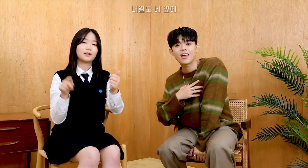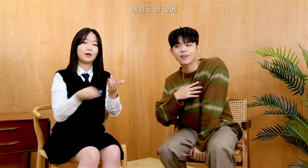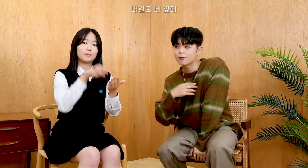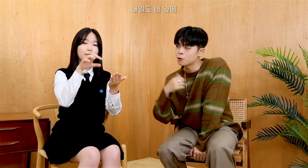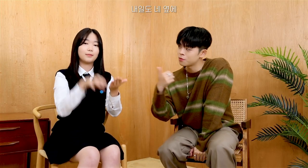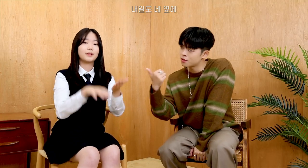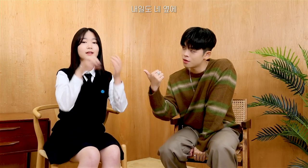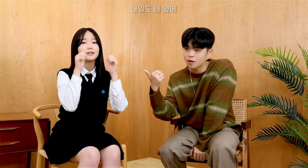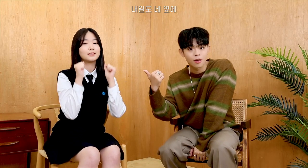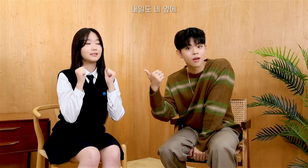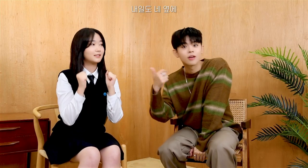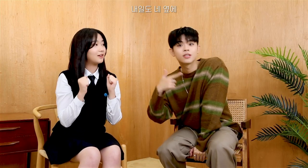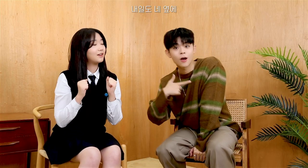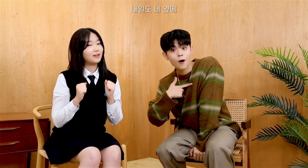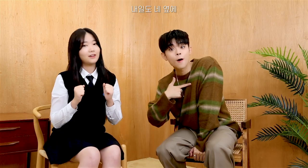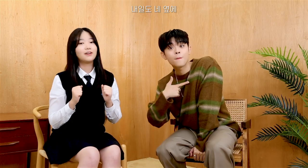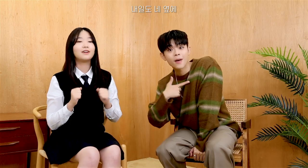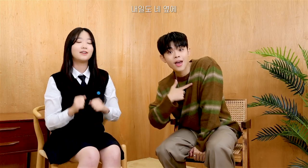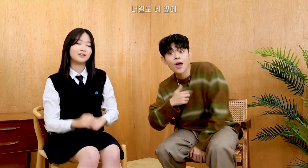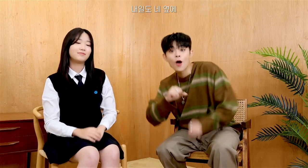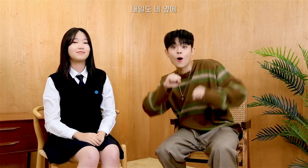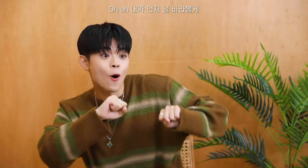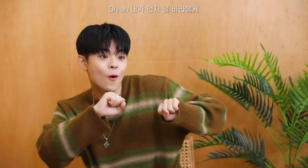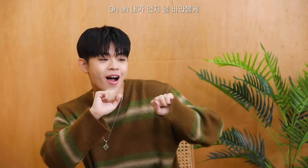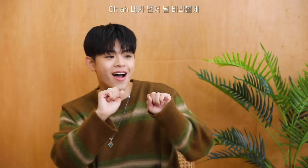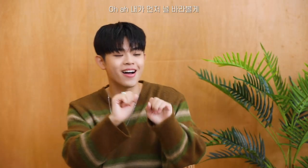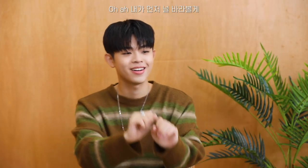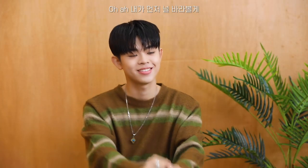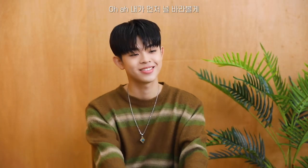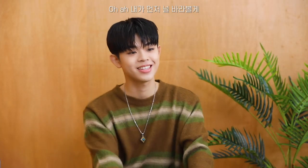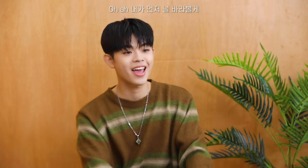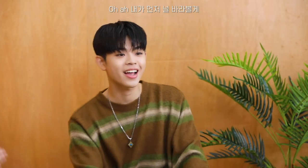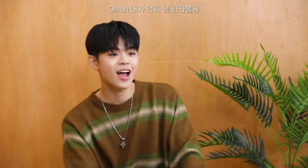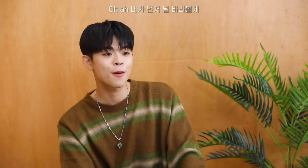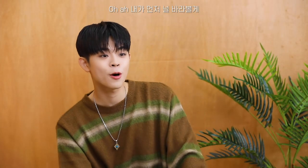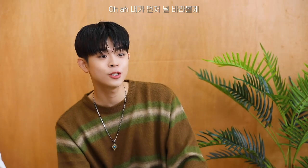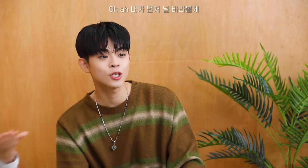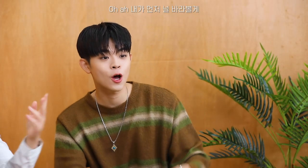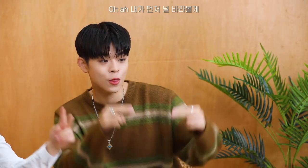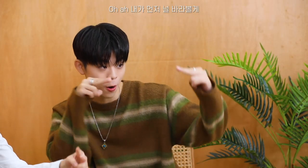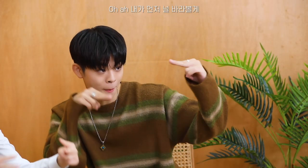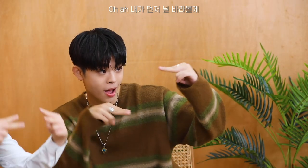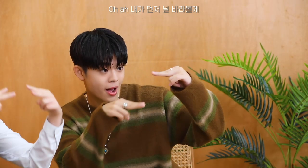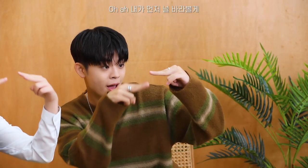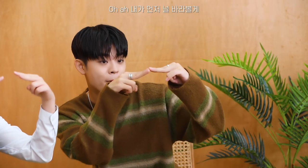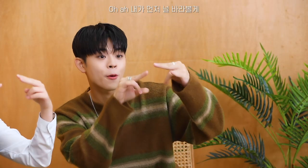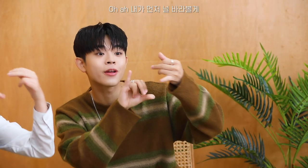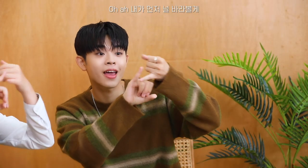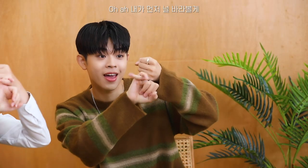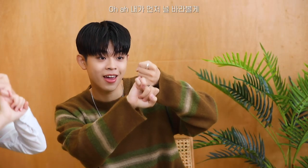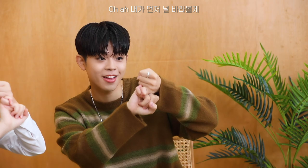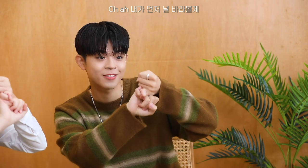I'll be next to you tomorrow Oh ah, I'll look at you first